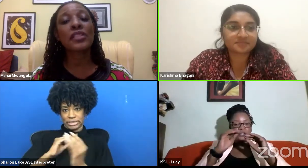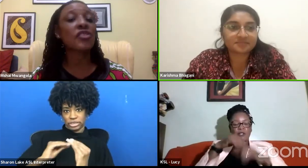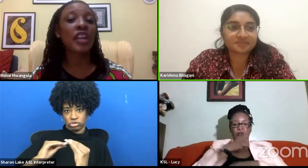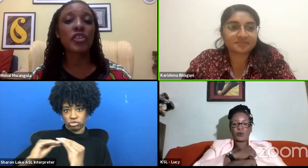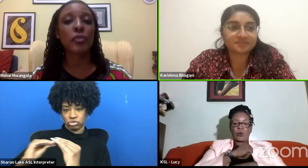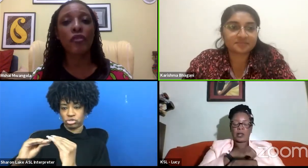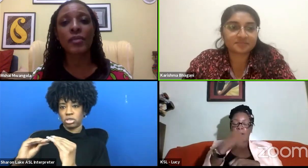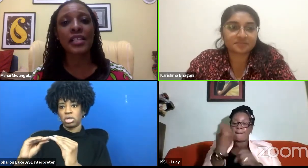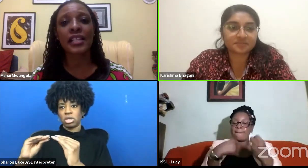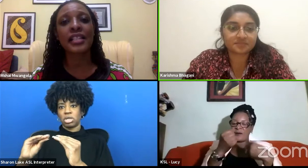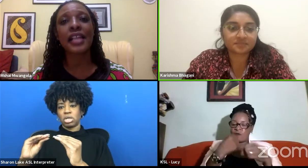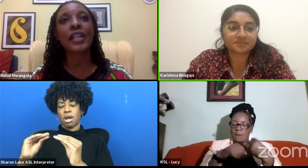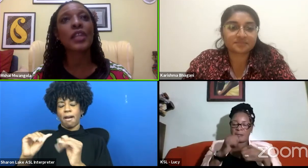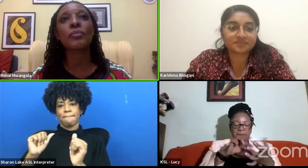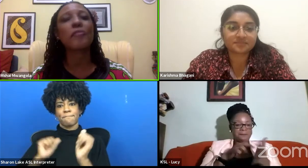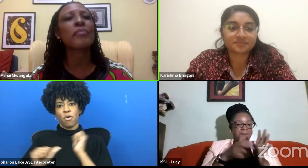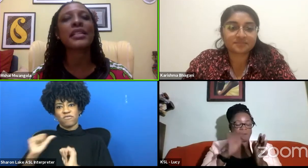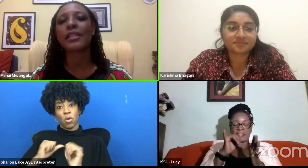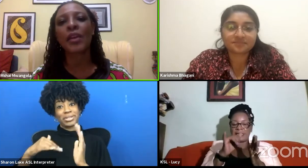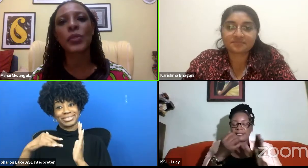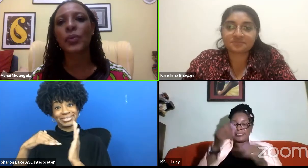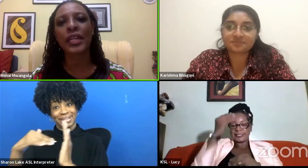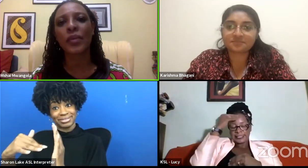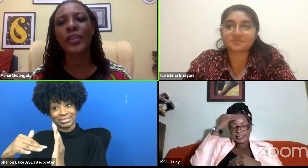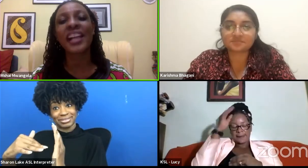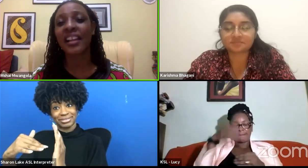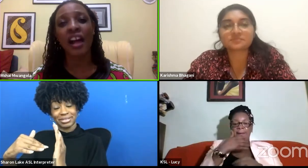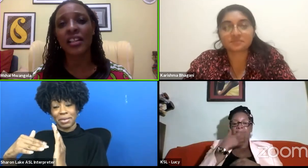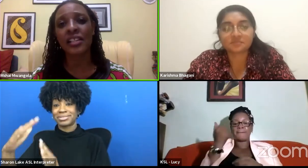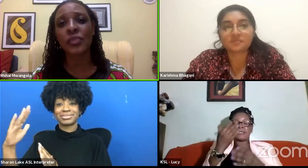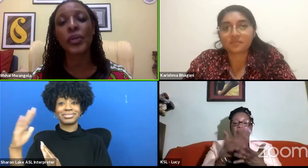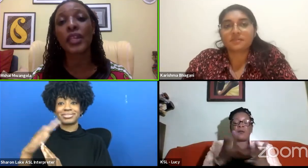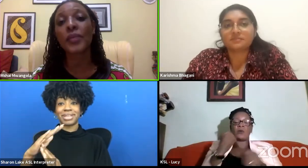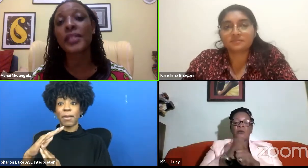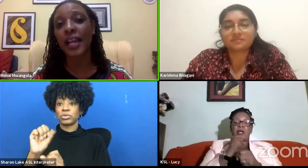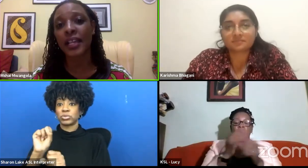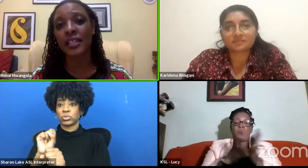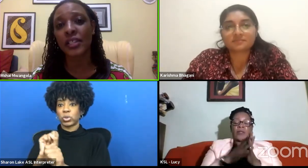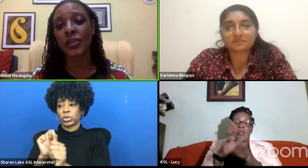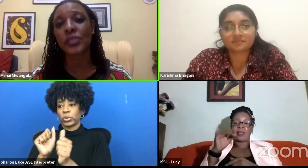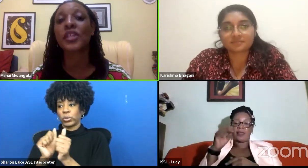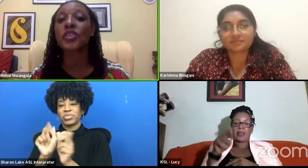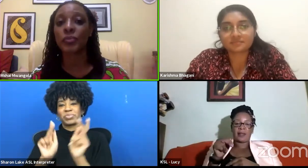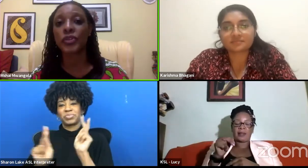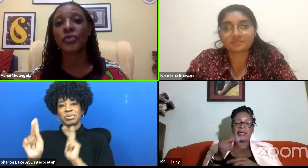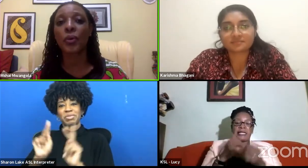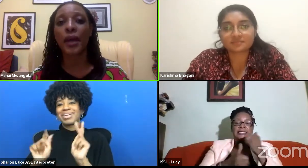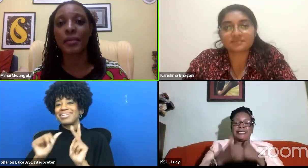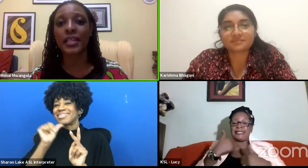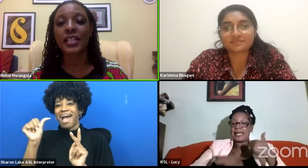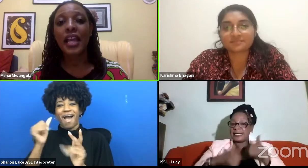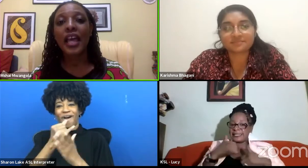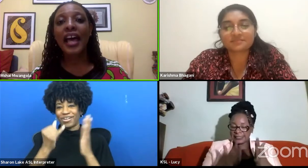it was actually performance studies and my best thing was working with non-artists, working with scientists because there's a distribution requirement